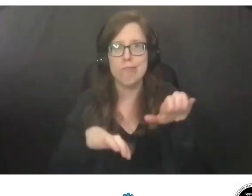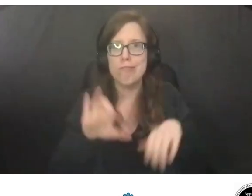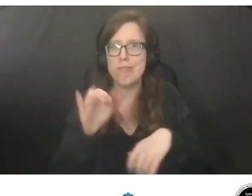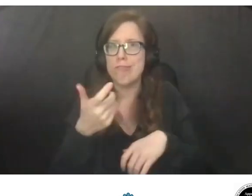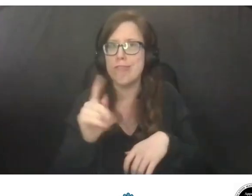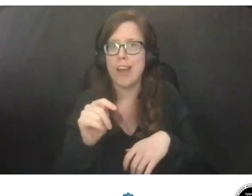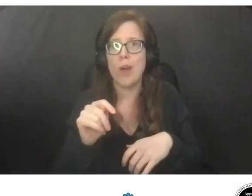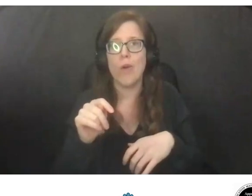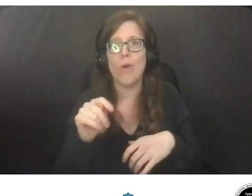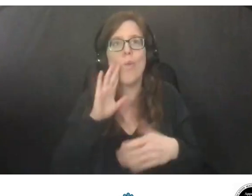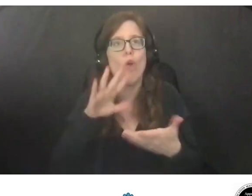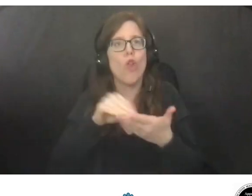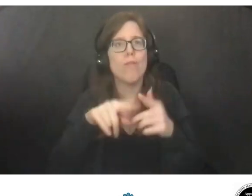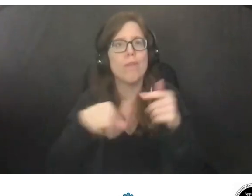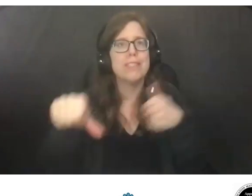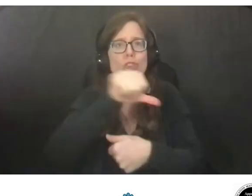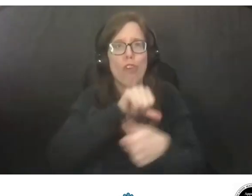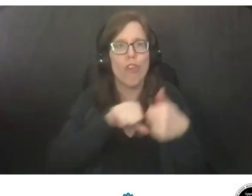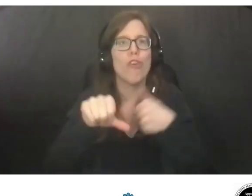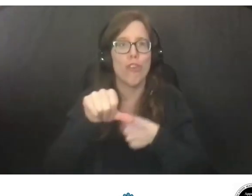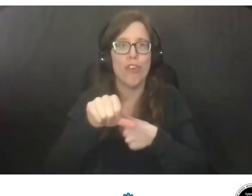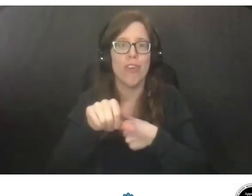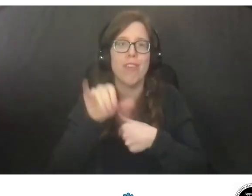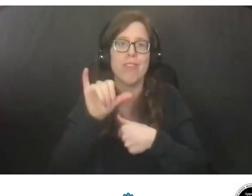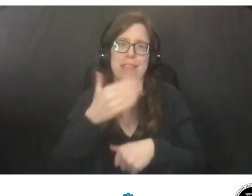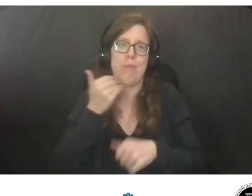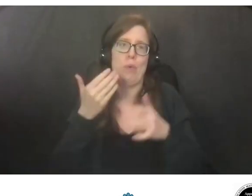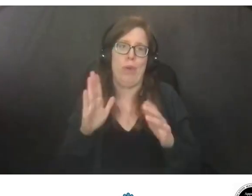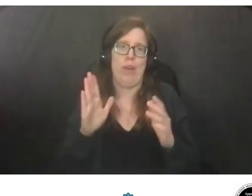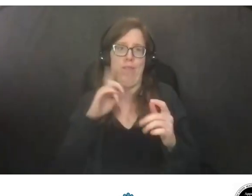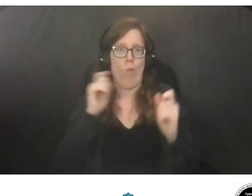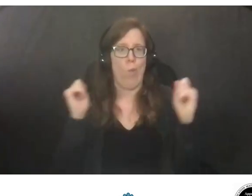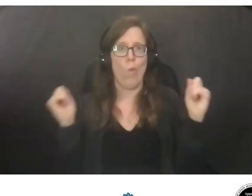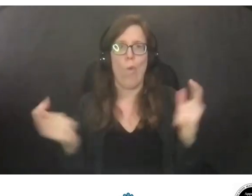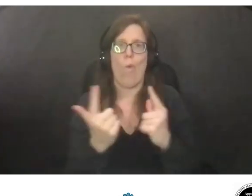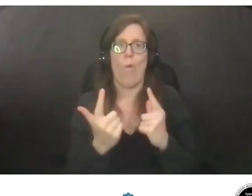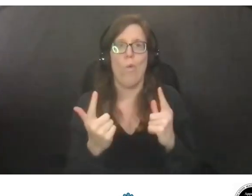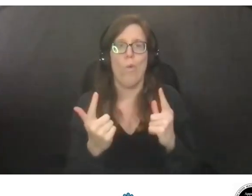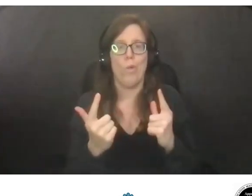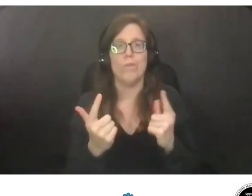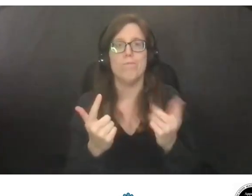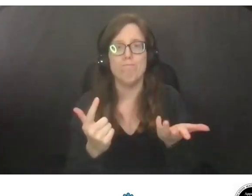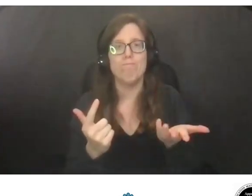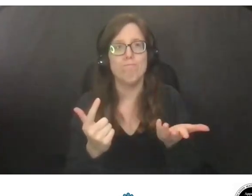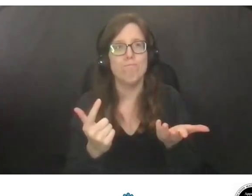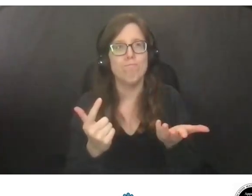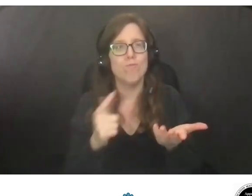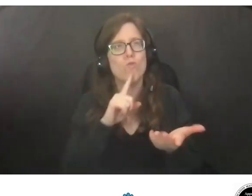in the chat. We all learn from each other. I think that's the best way for everybody to really